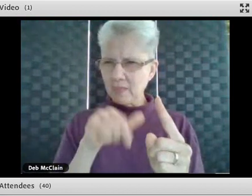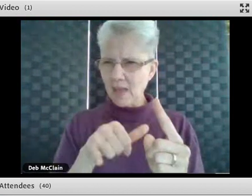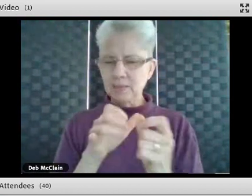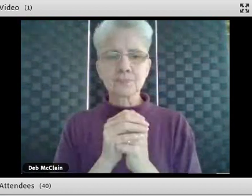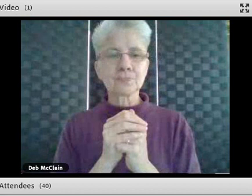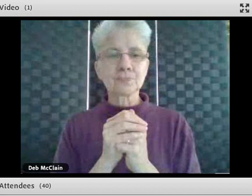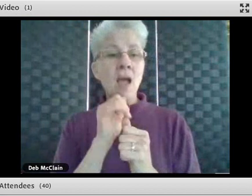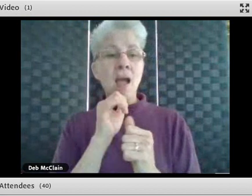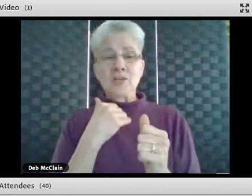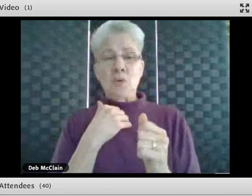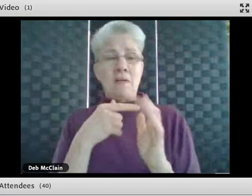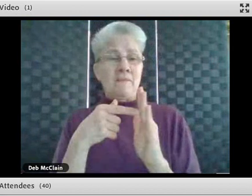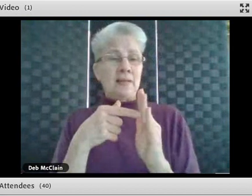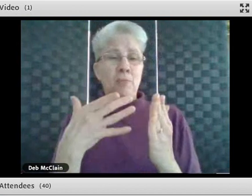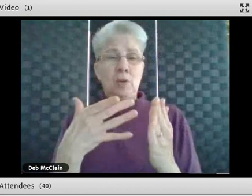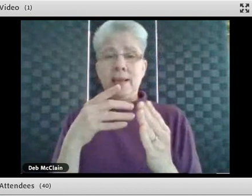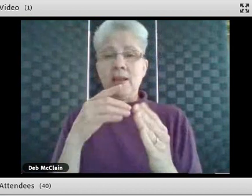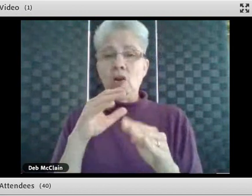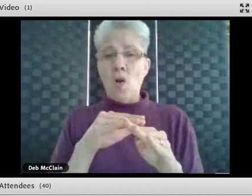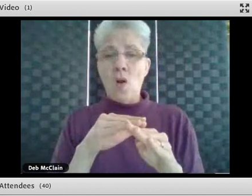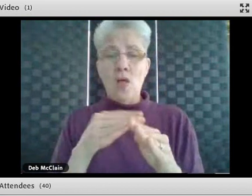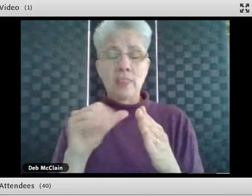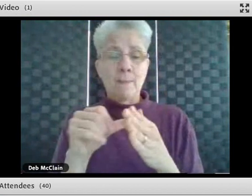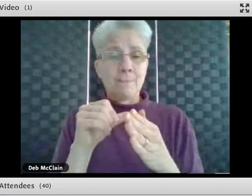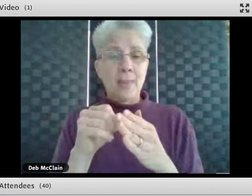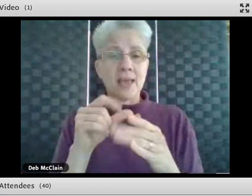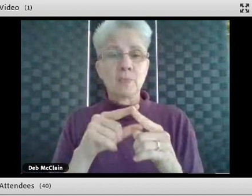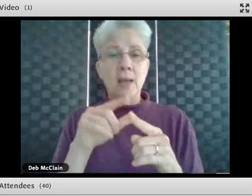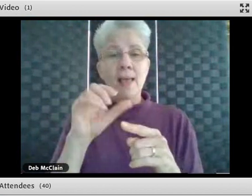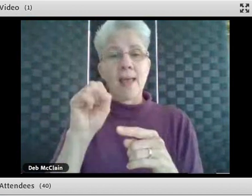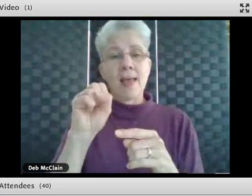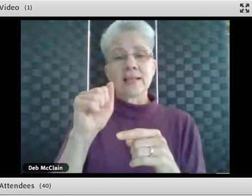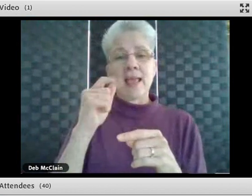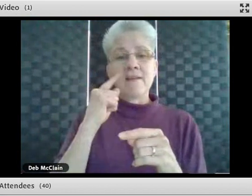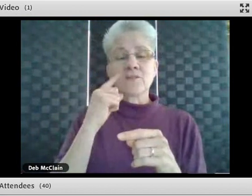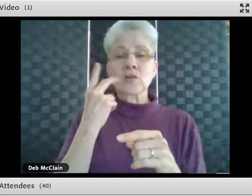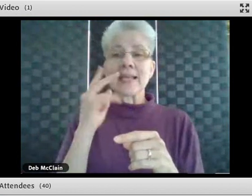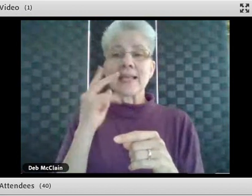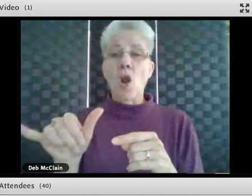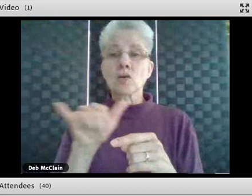I don't have an example here on the page, but the SA for "see also," that's also a way of kind of